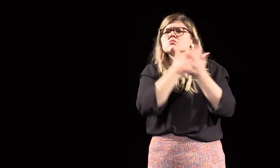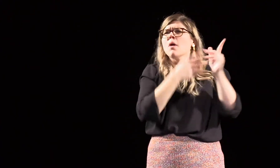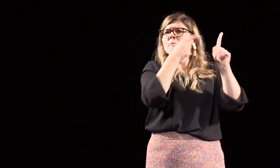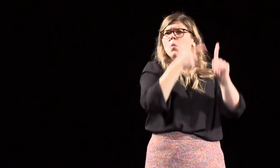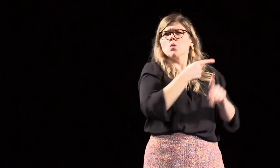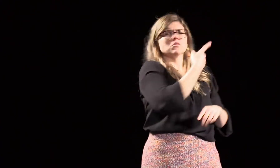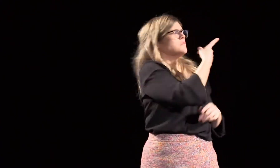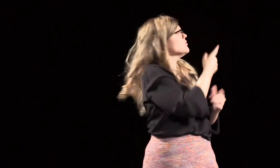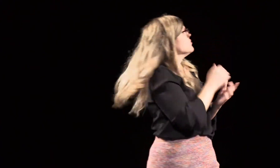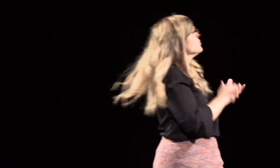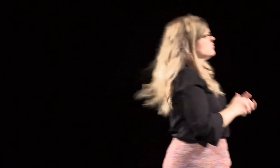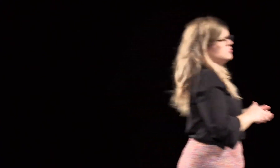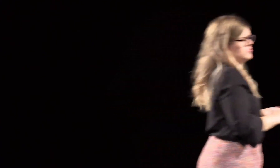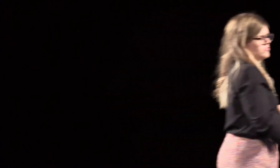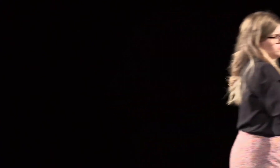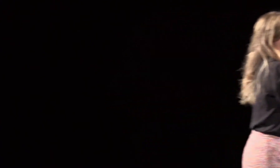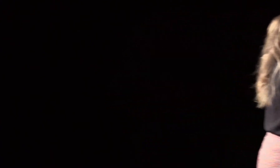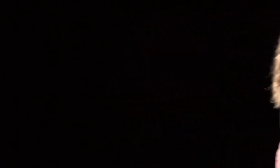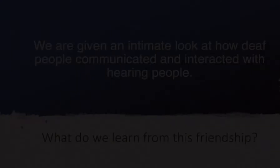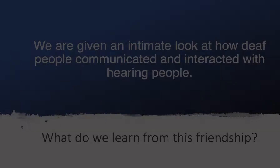So on this slide, I have some takeaway points.